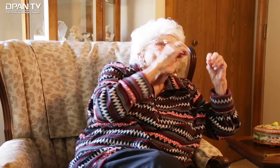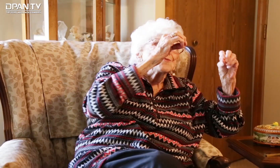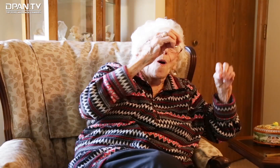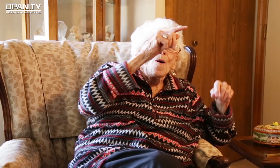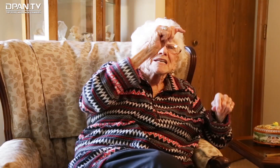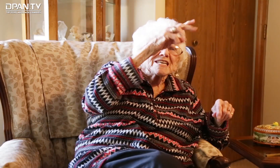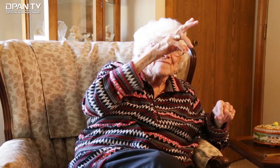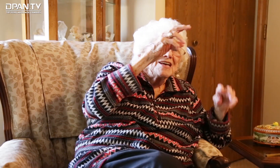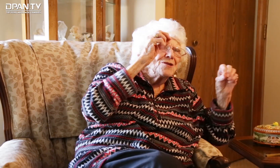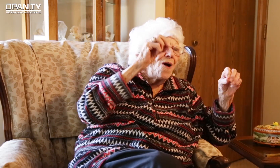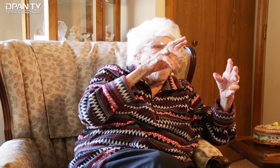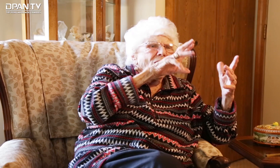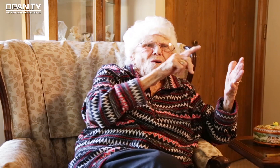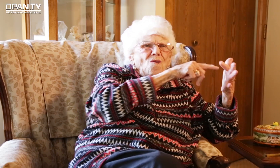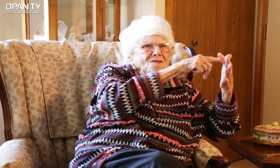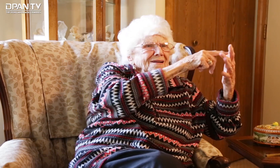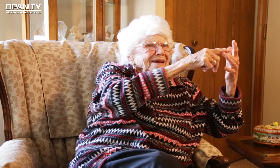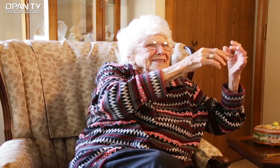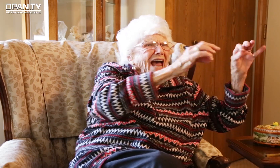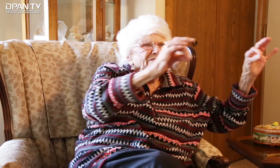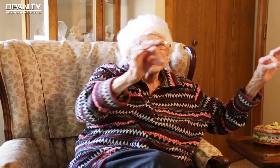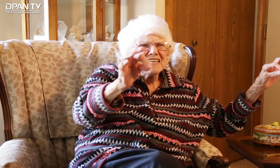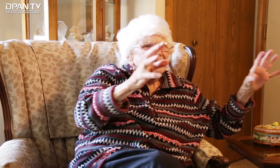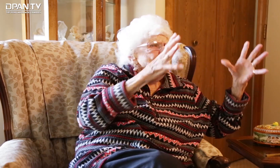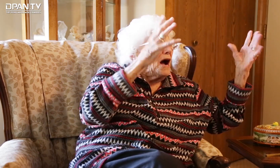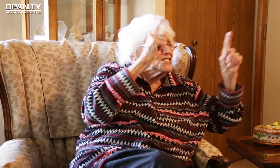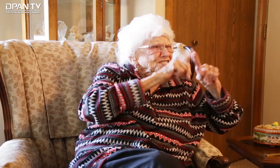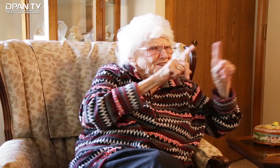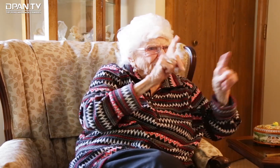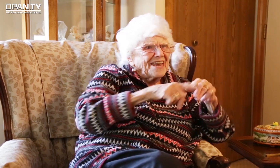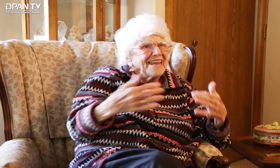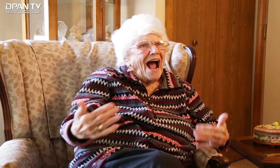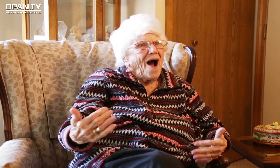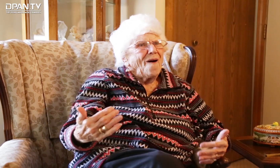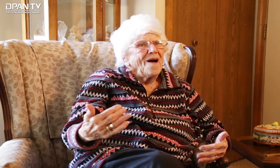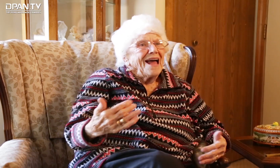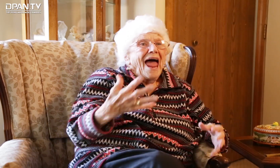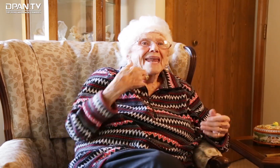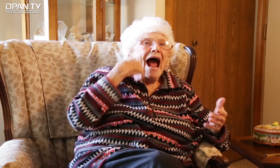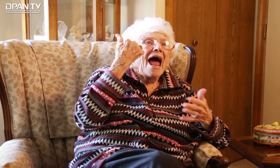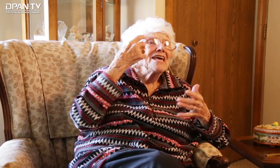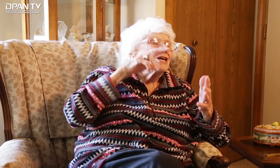At the time, there was no TV. No all of that. NOTHING.